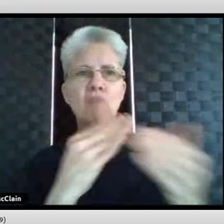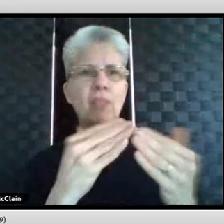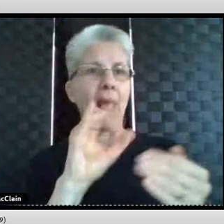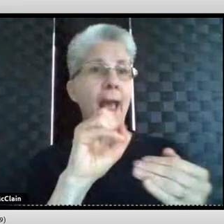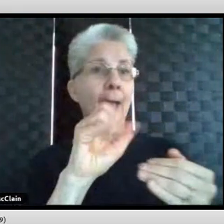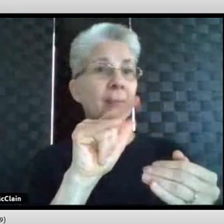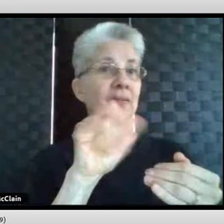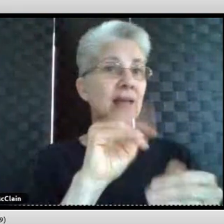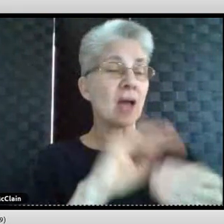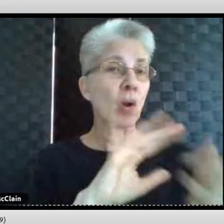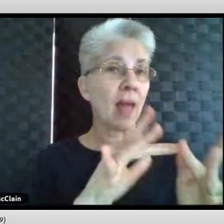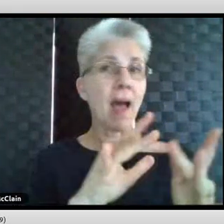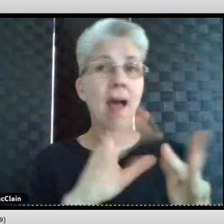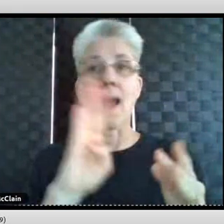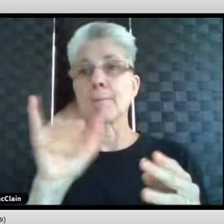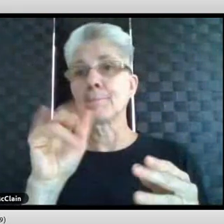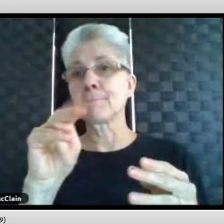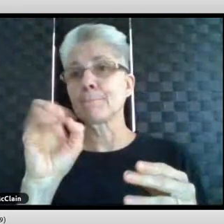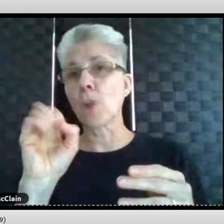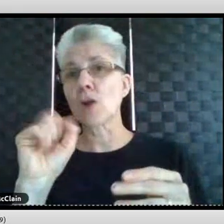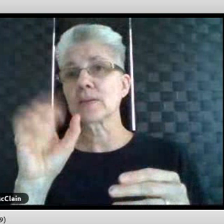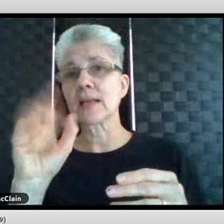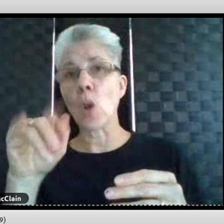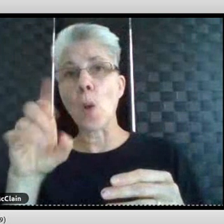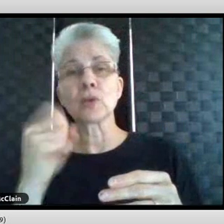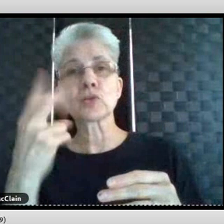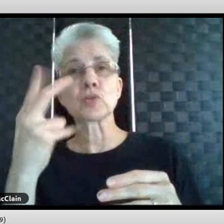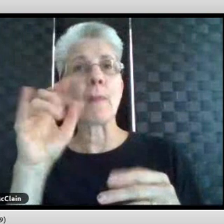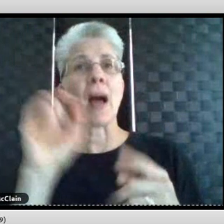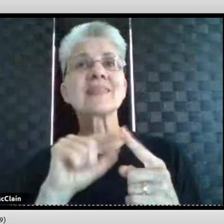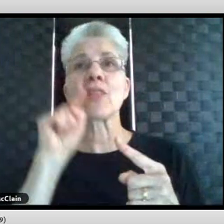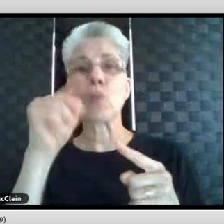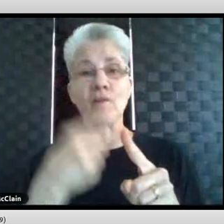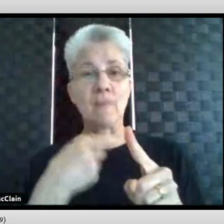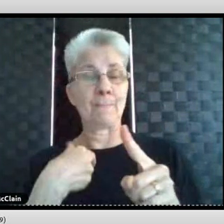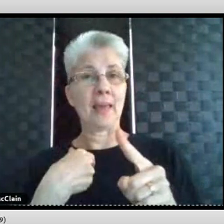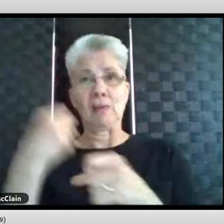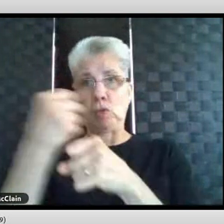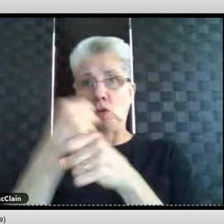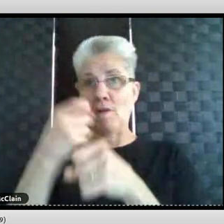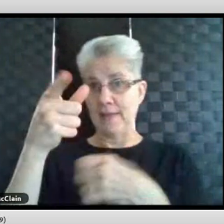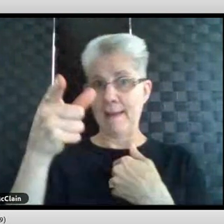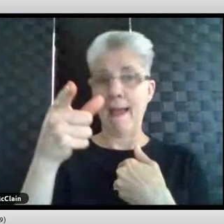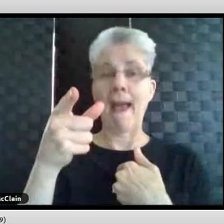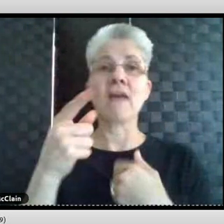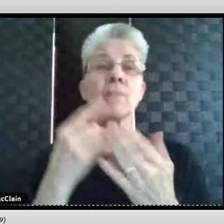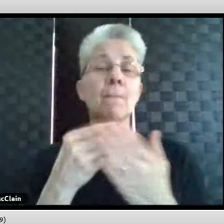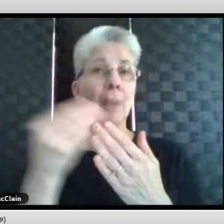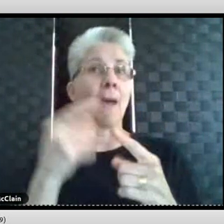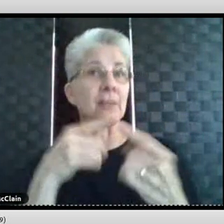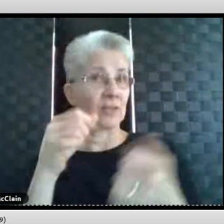or its the Barnes & Noble bookstore that I've got just a couple miles down the road that has coffee. You know, I have to buy it, but it still has coffee,